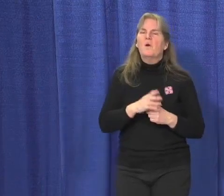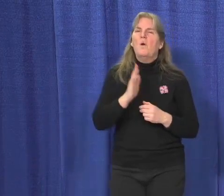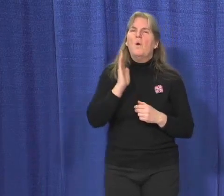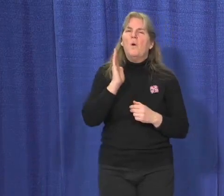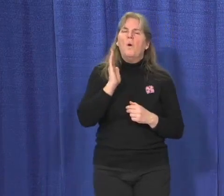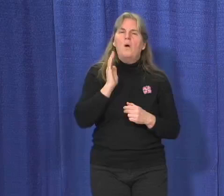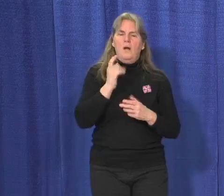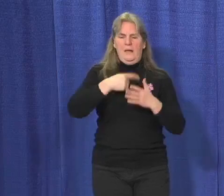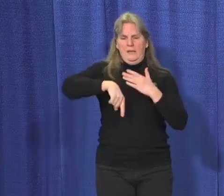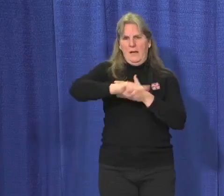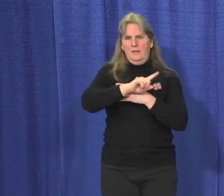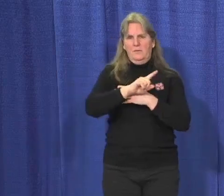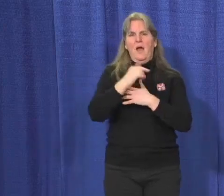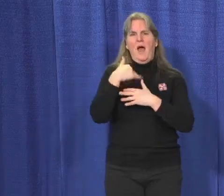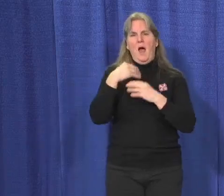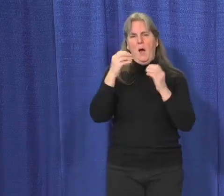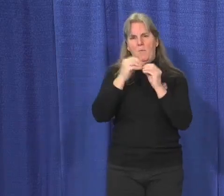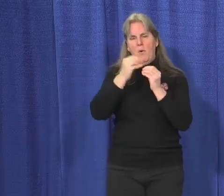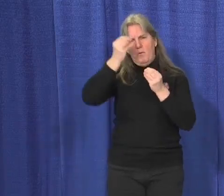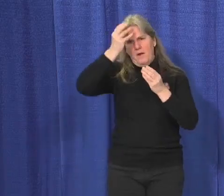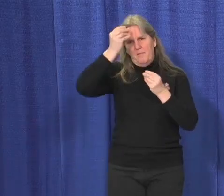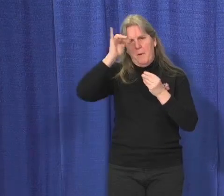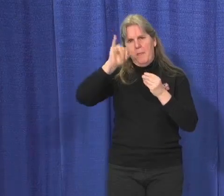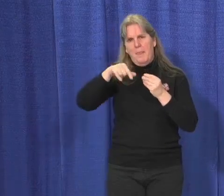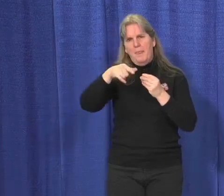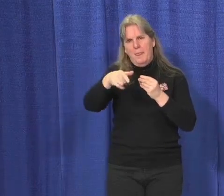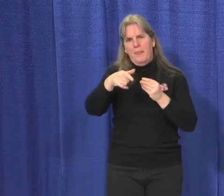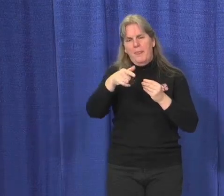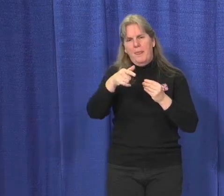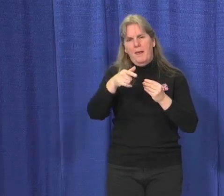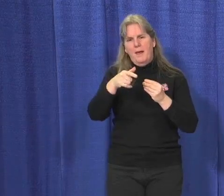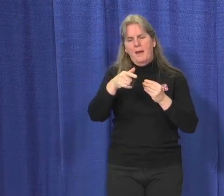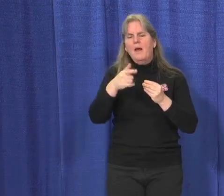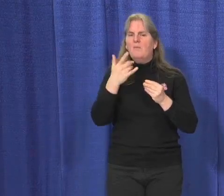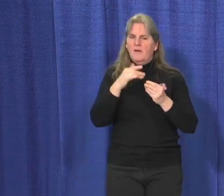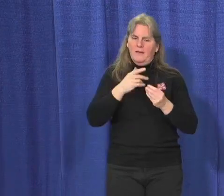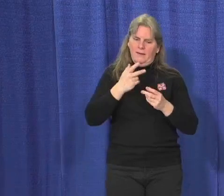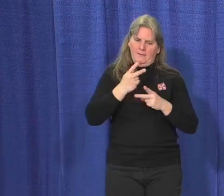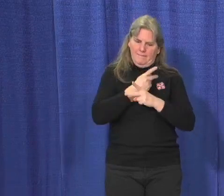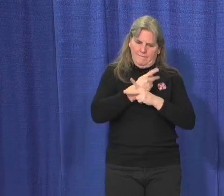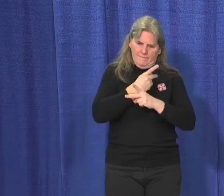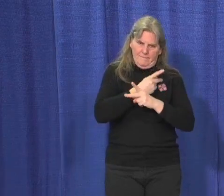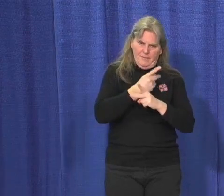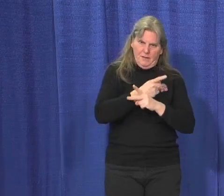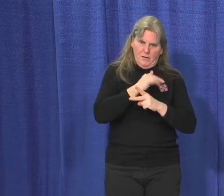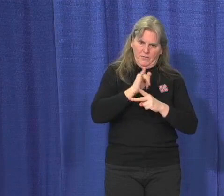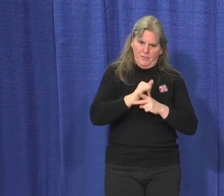I intend to have more to bring to you next week. I know the work is ongoing